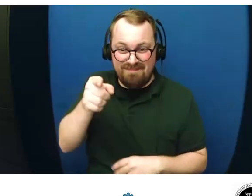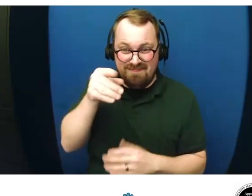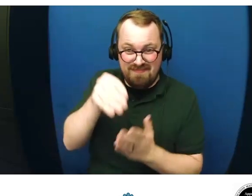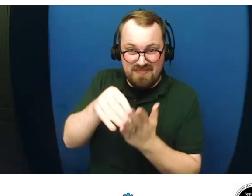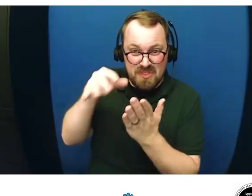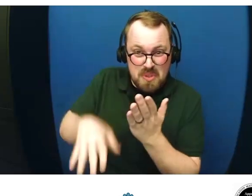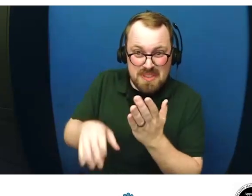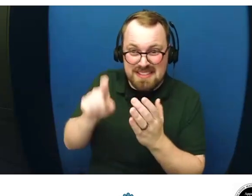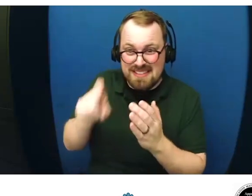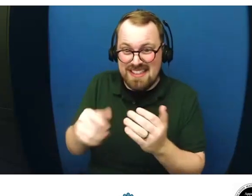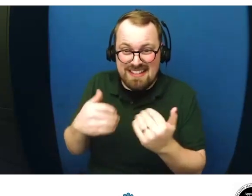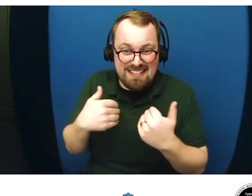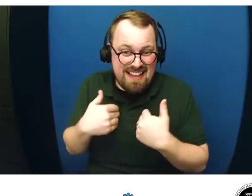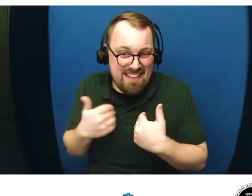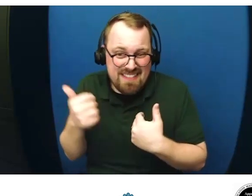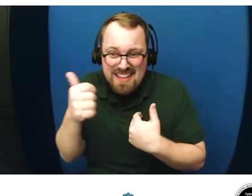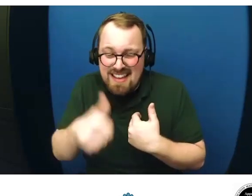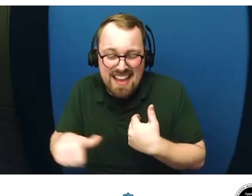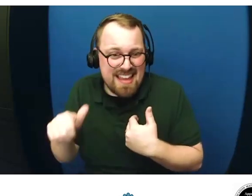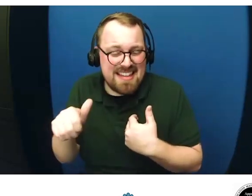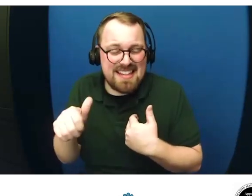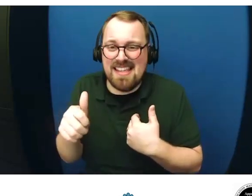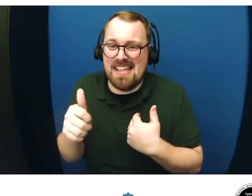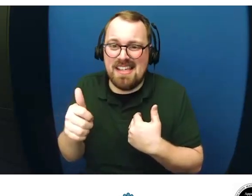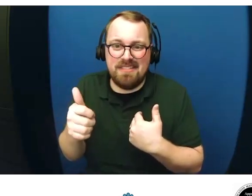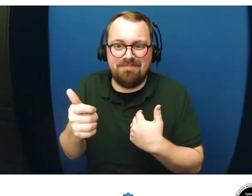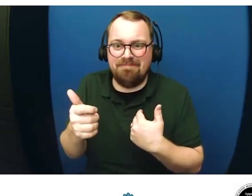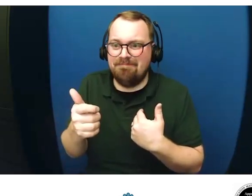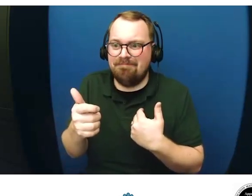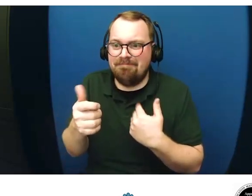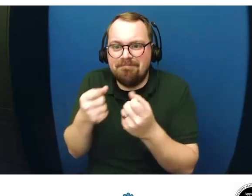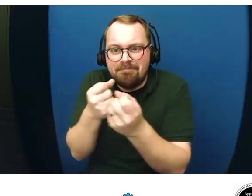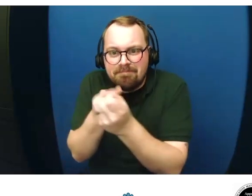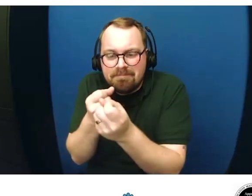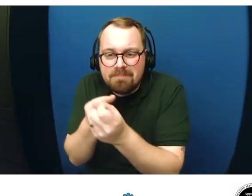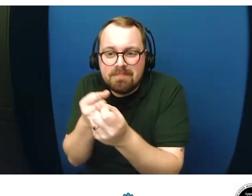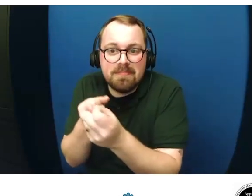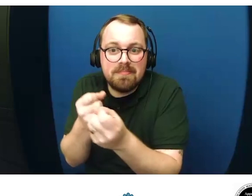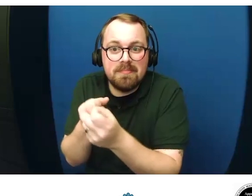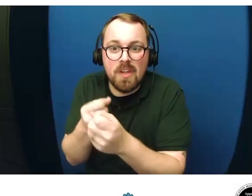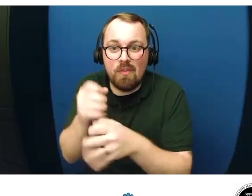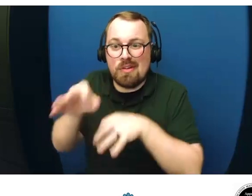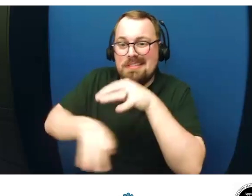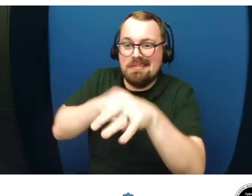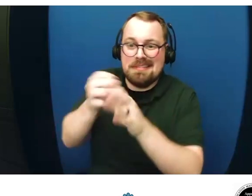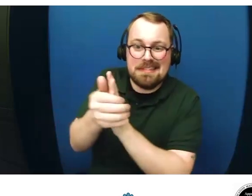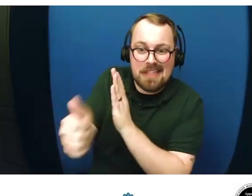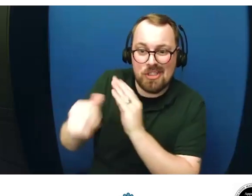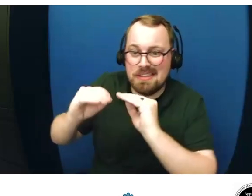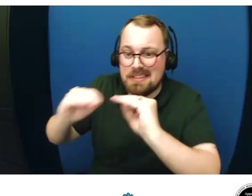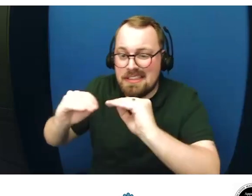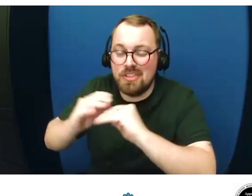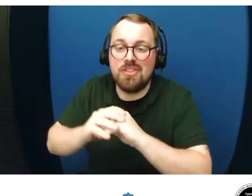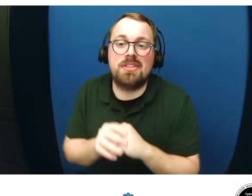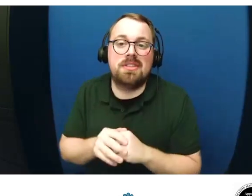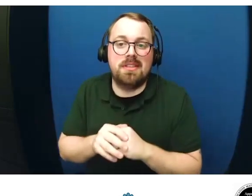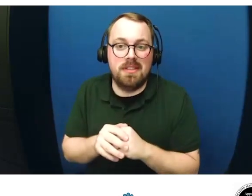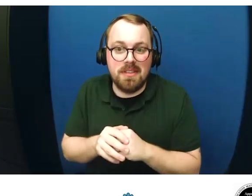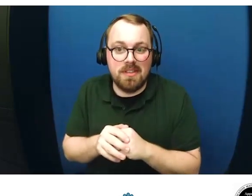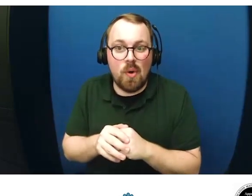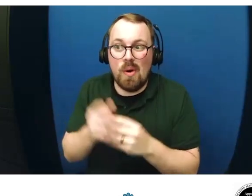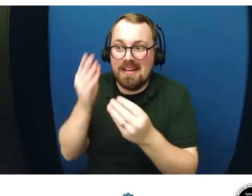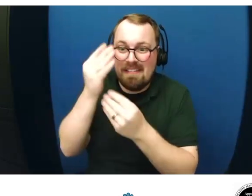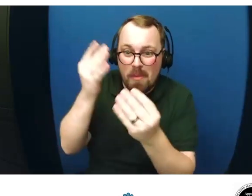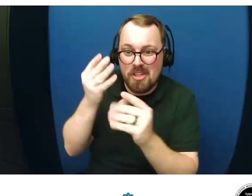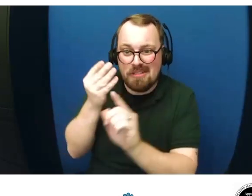you know, need any other compensatory skills for that. They need any other...any other information.